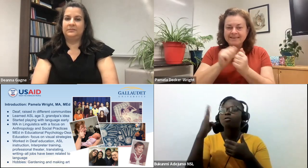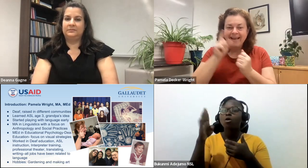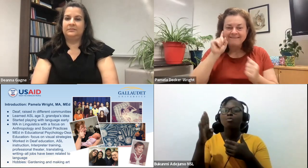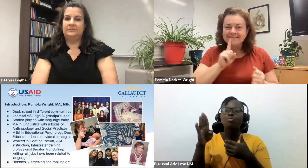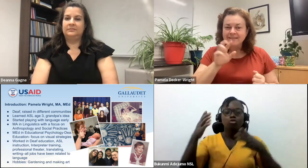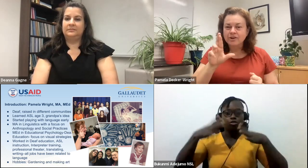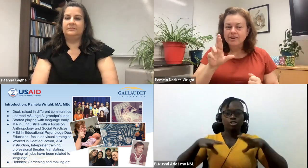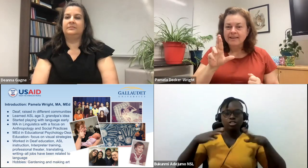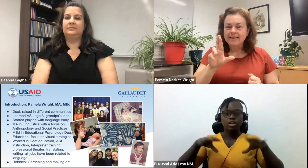and in the bottom